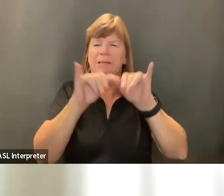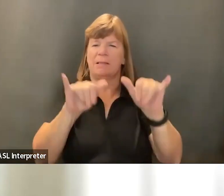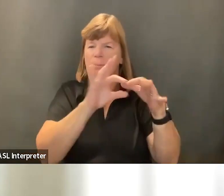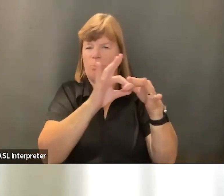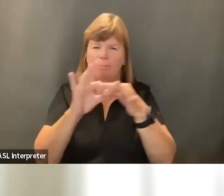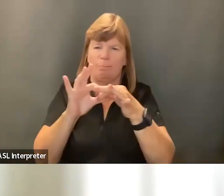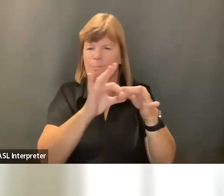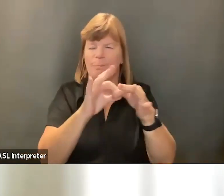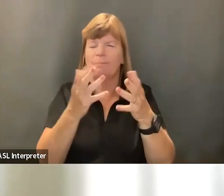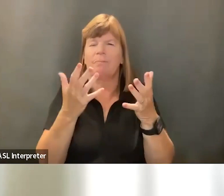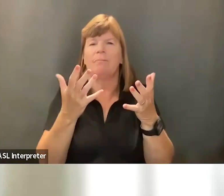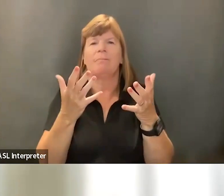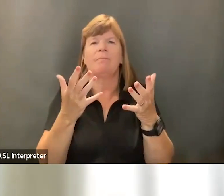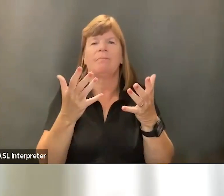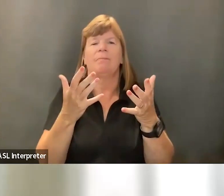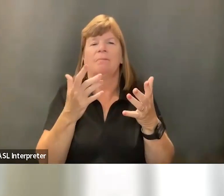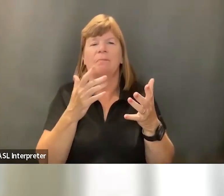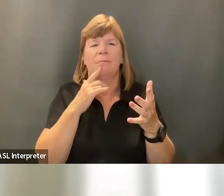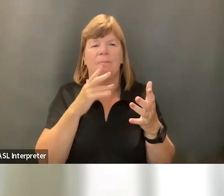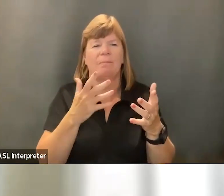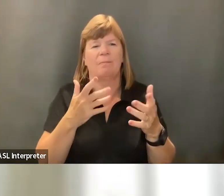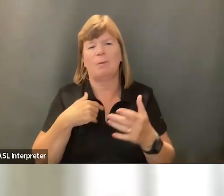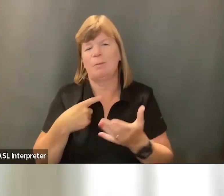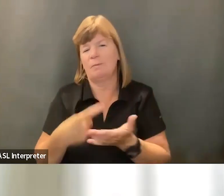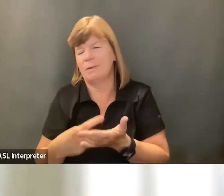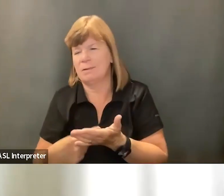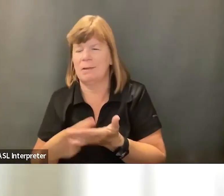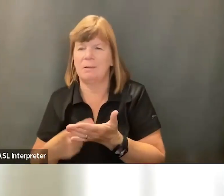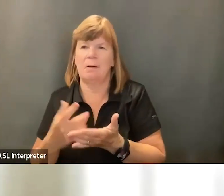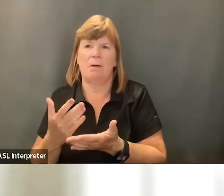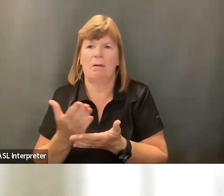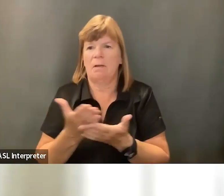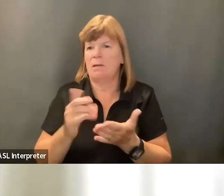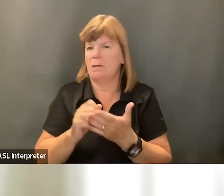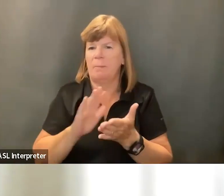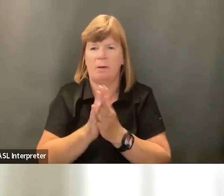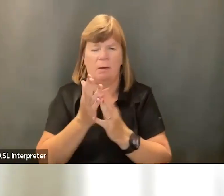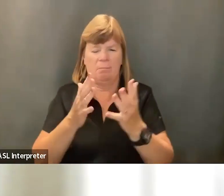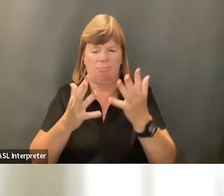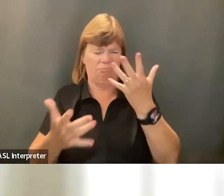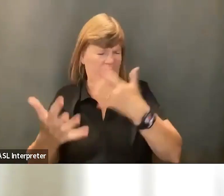you know things in our chat as we've talked a lot about how things can get very fragmented and the